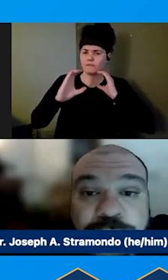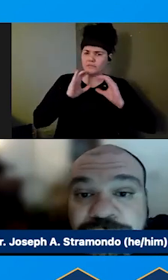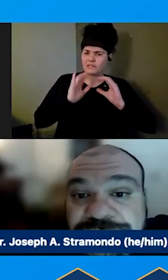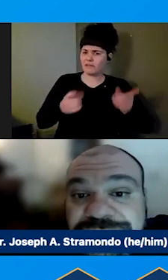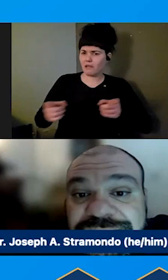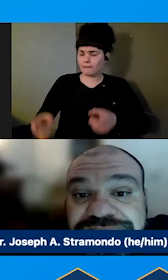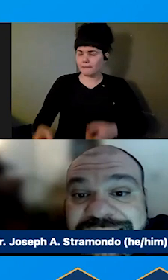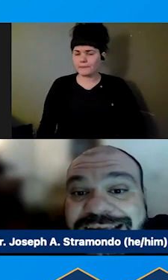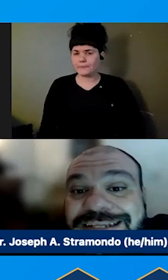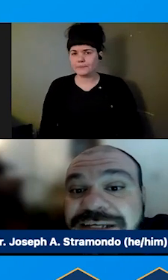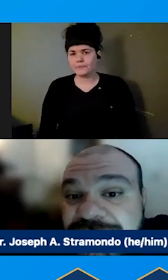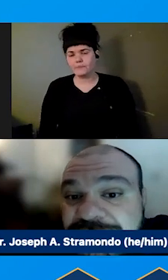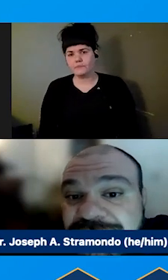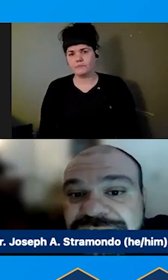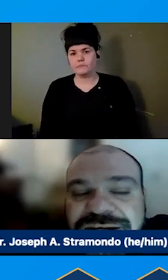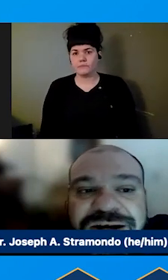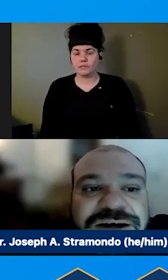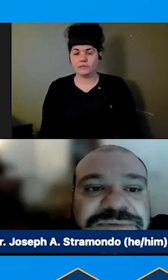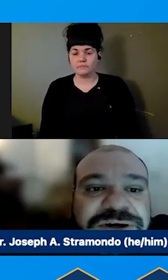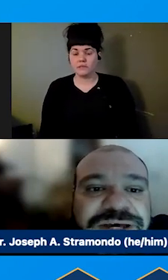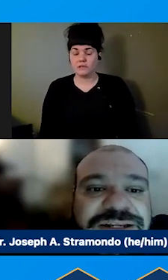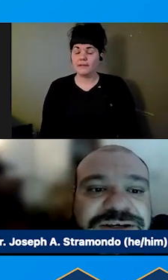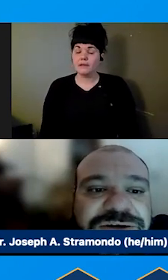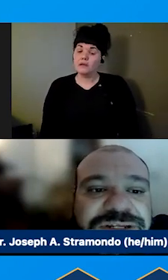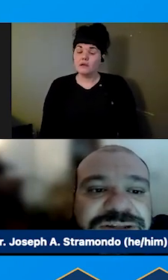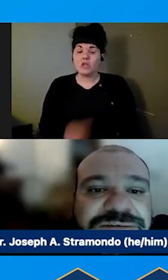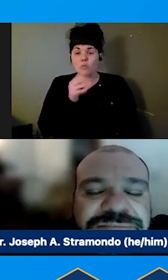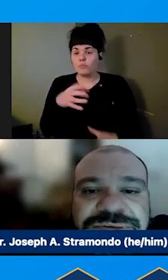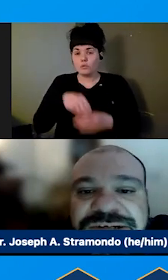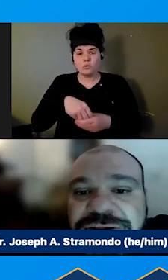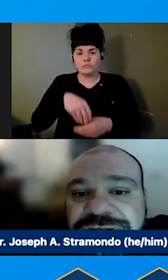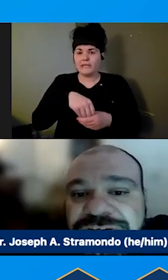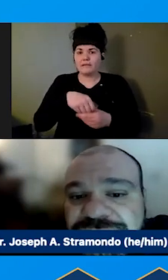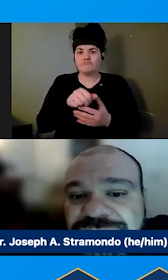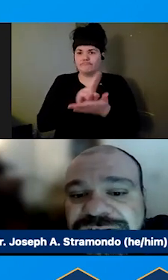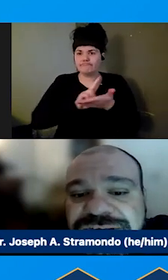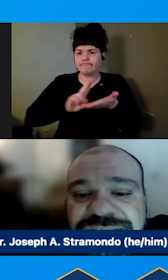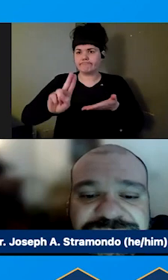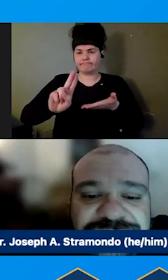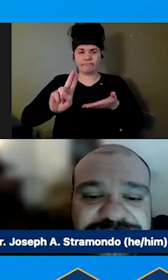that are had both in academia, you know, in scholarly journals